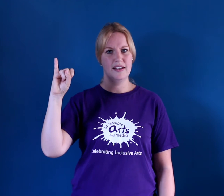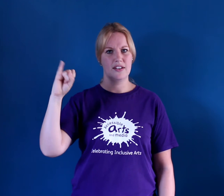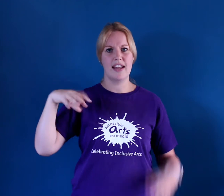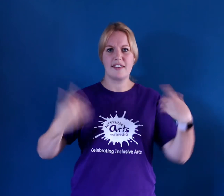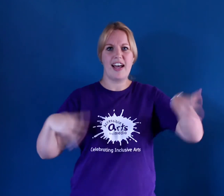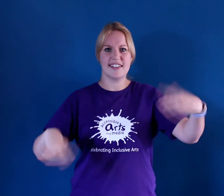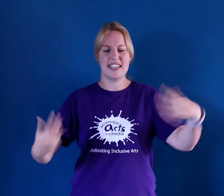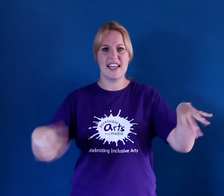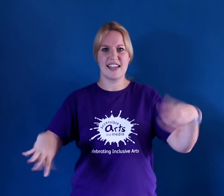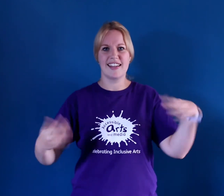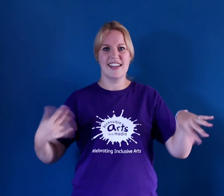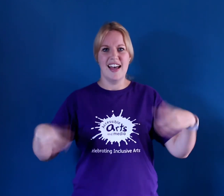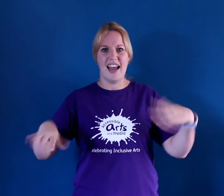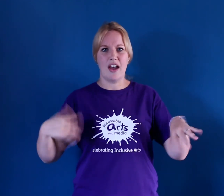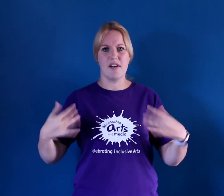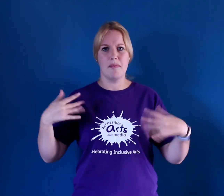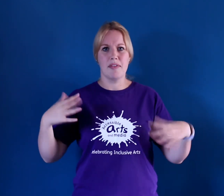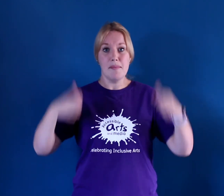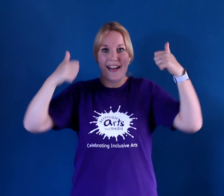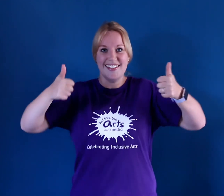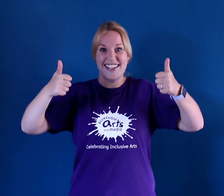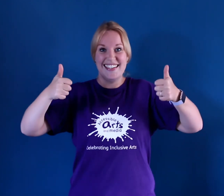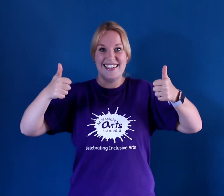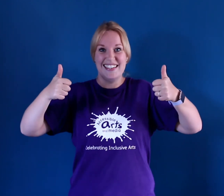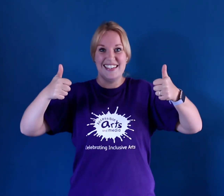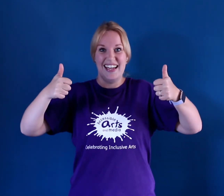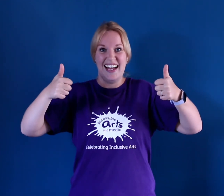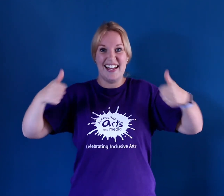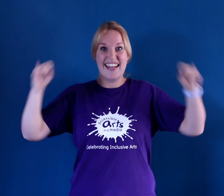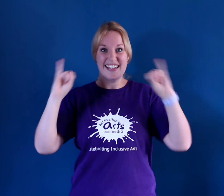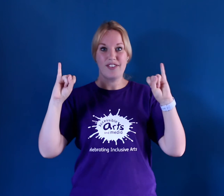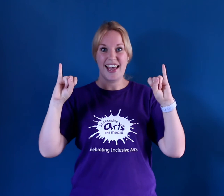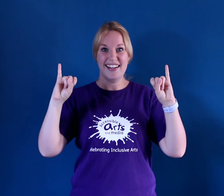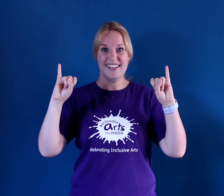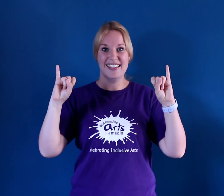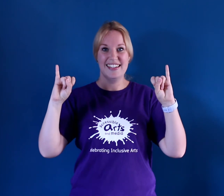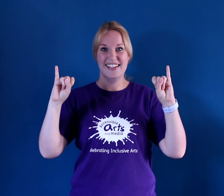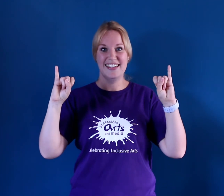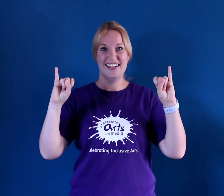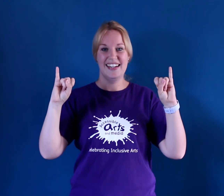So let’s give our hands a shake and go from a thumb hand and then little finger hand